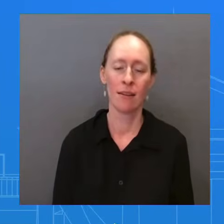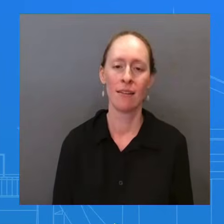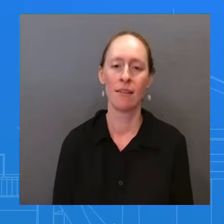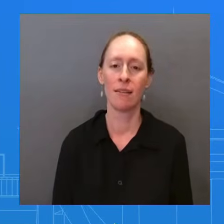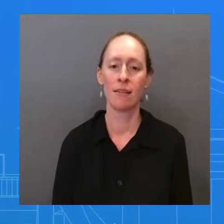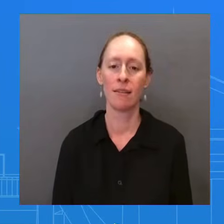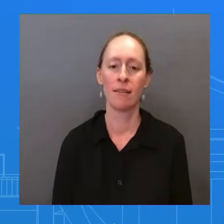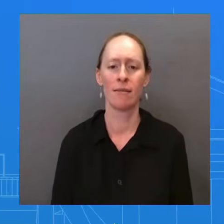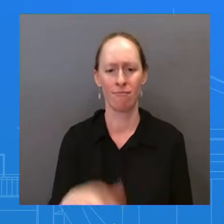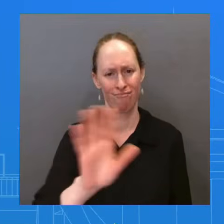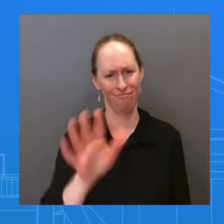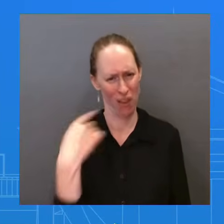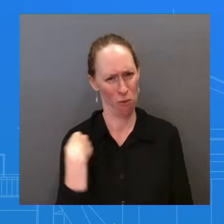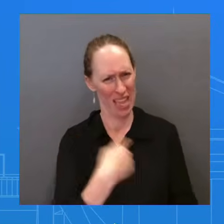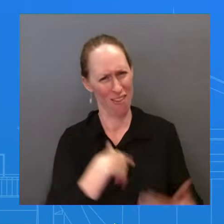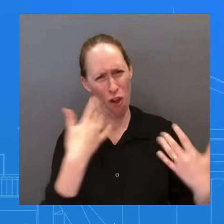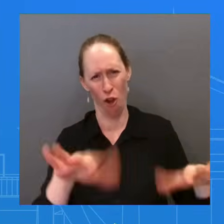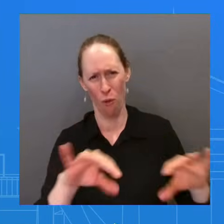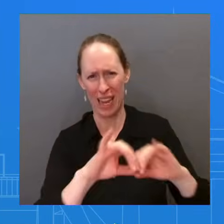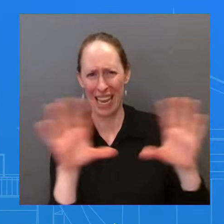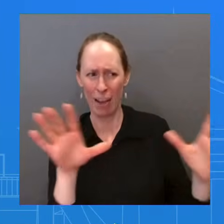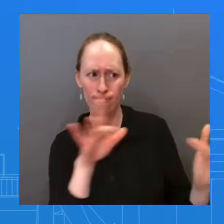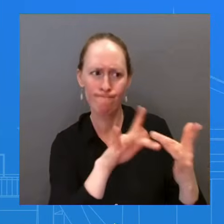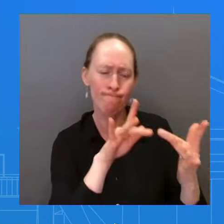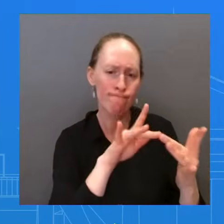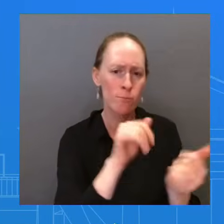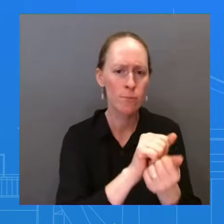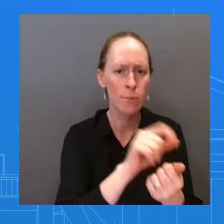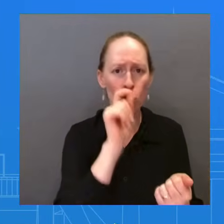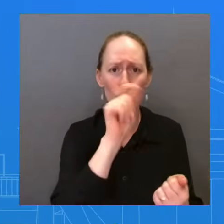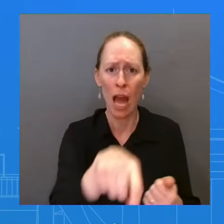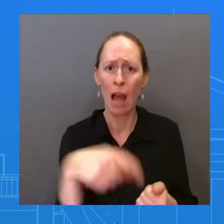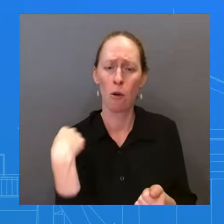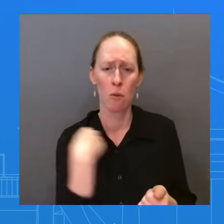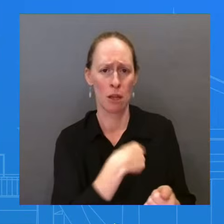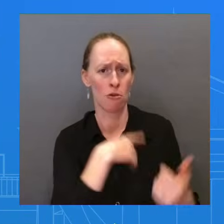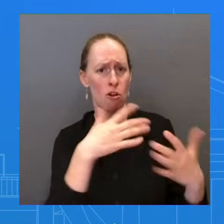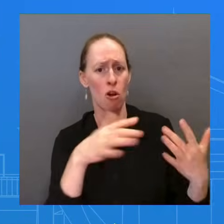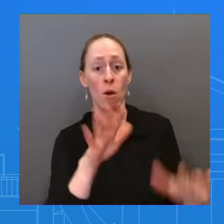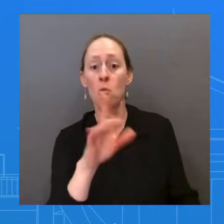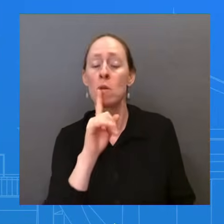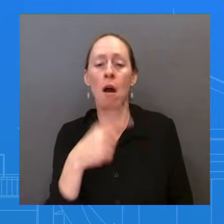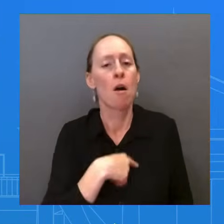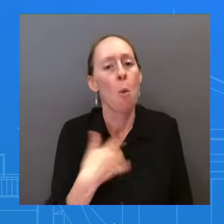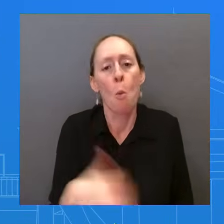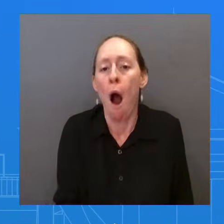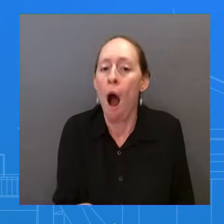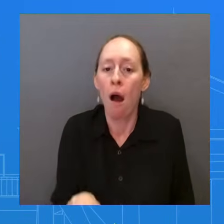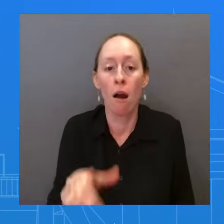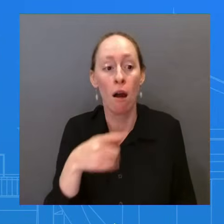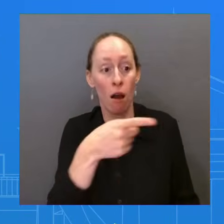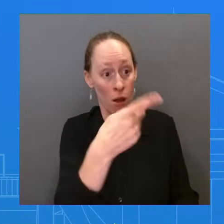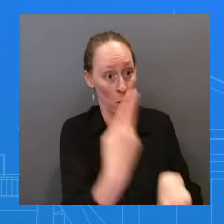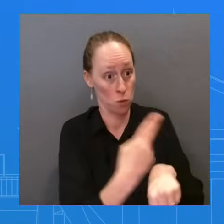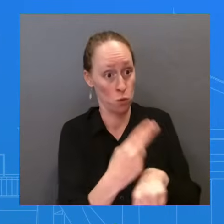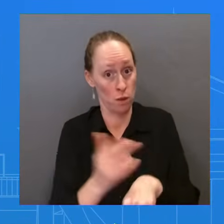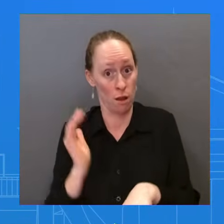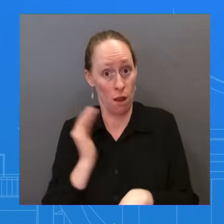that we don't want to see U.S.-supplied equipment used to strike inside Russia, that we don't support attacks inside of Russia, and that we are not going to change our policy